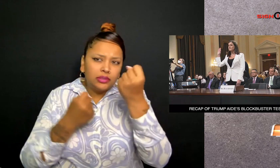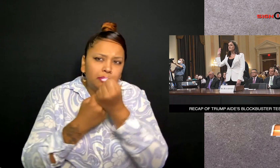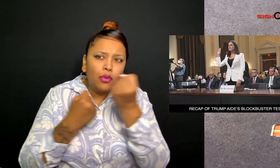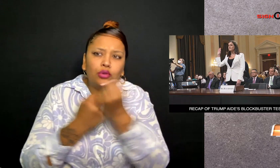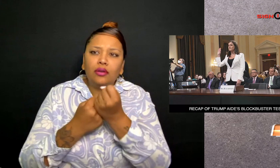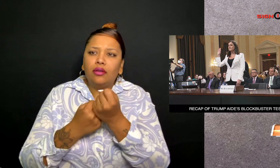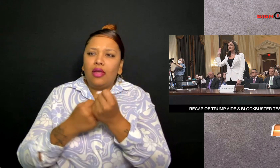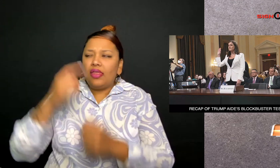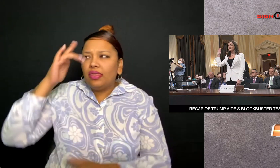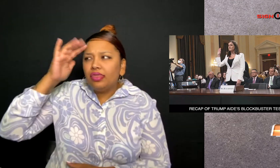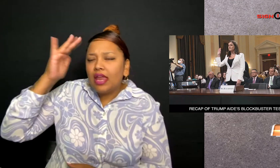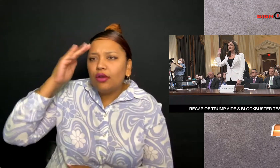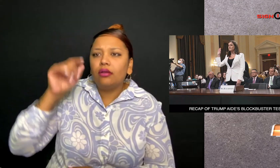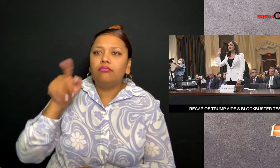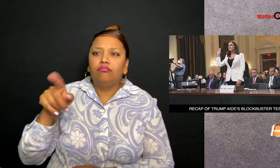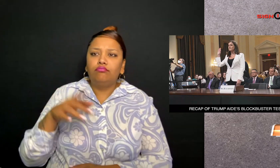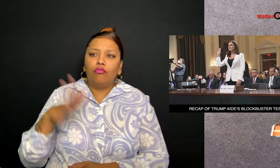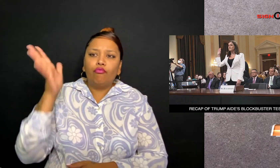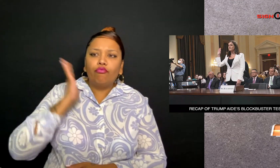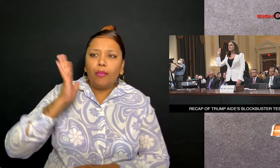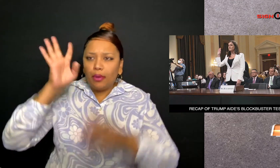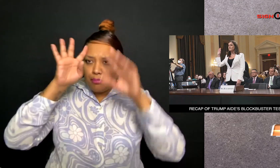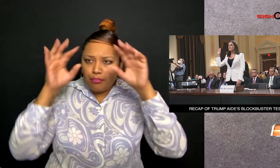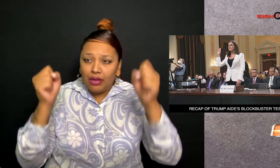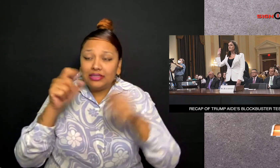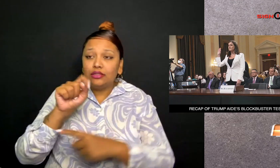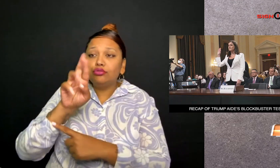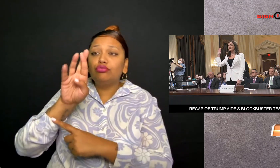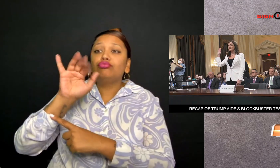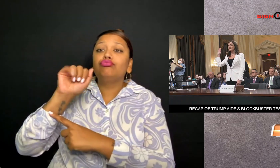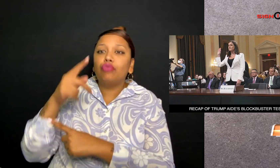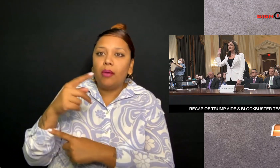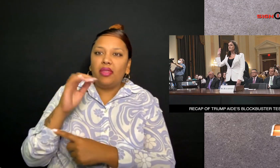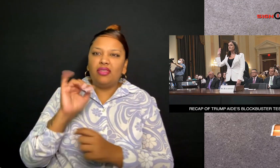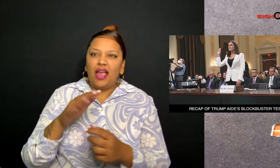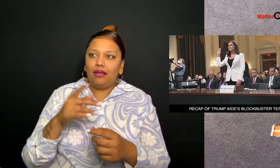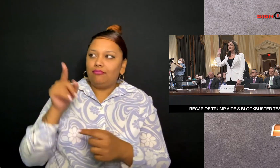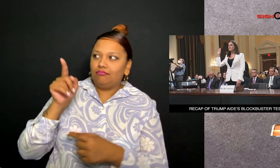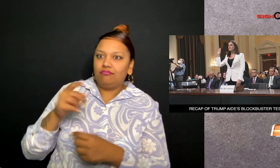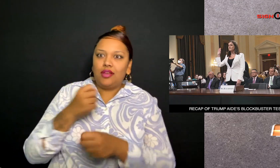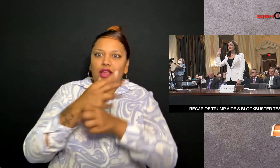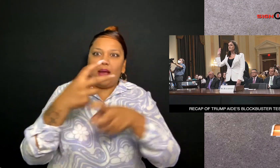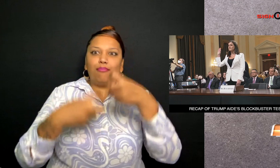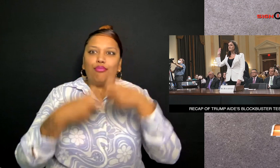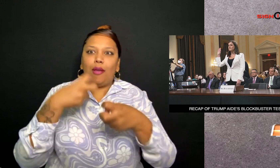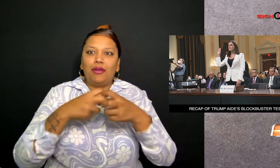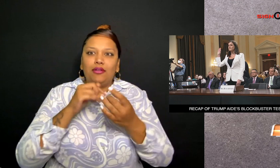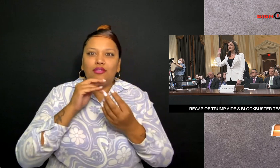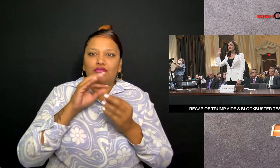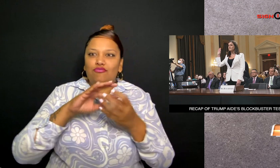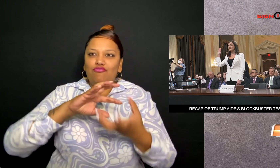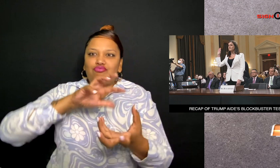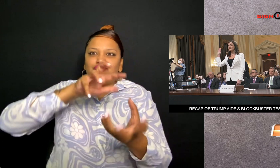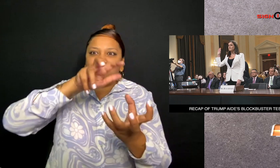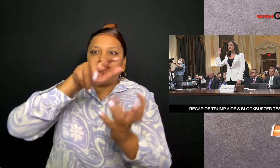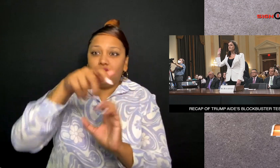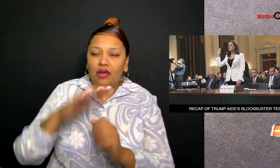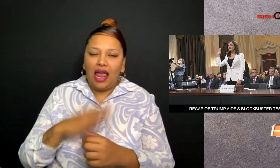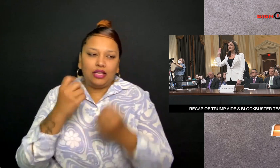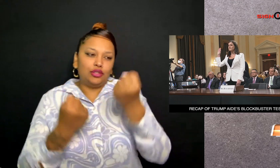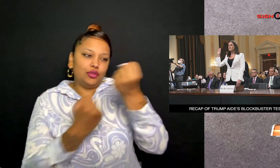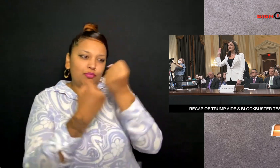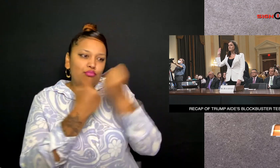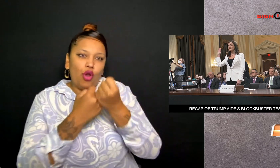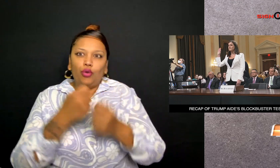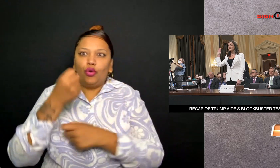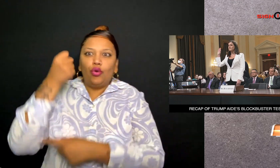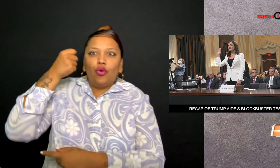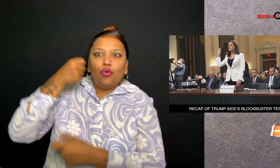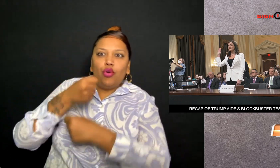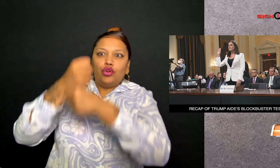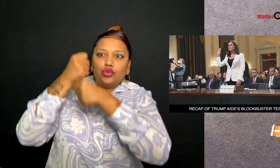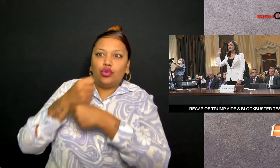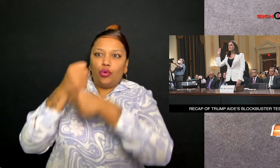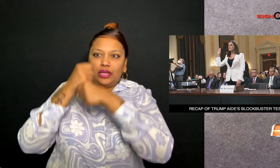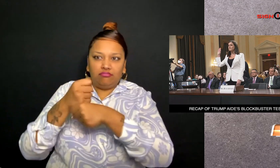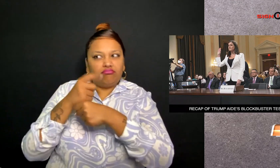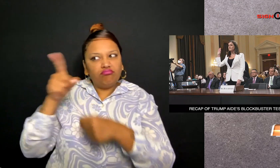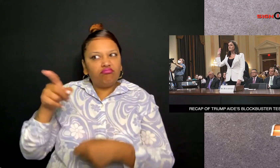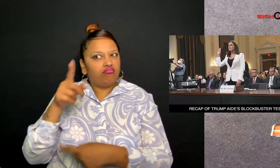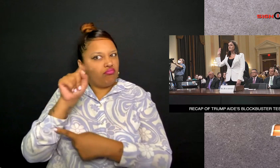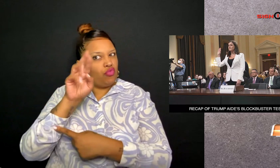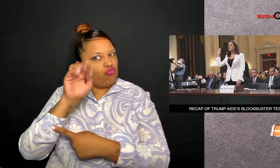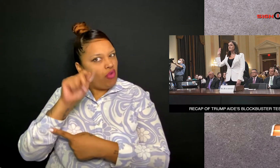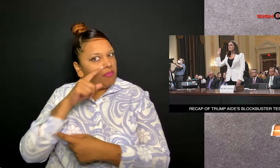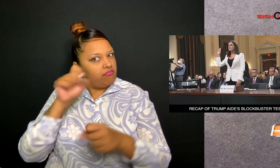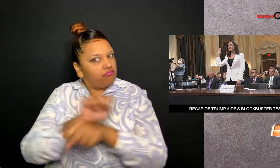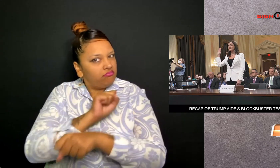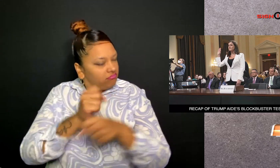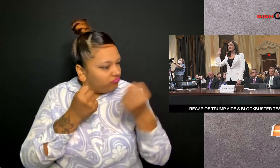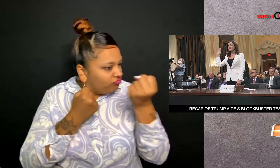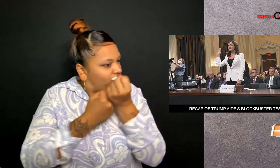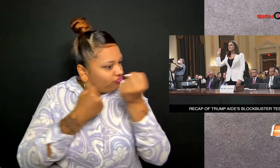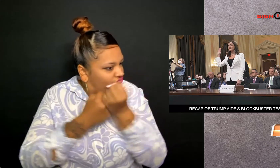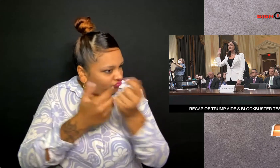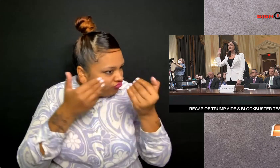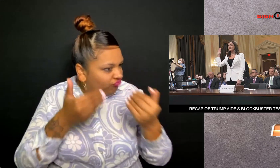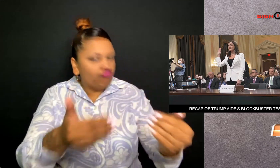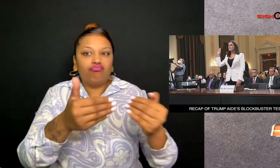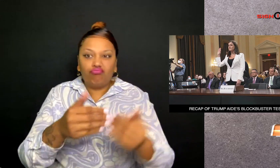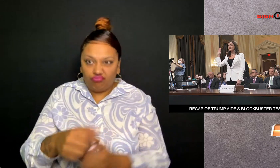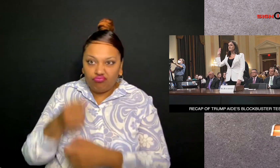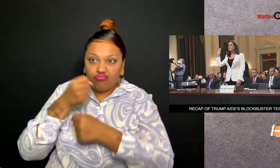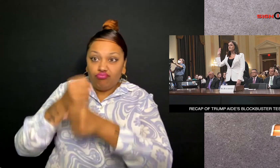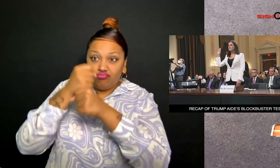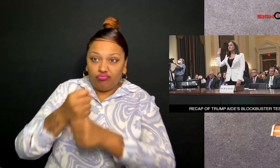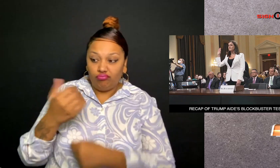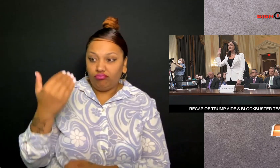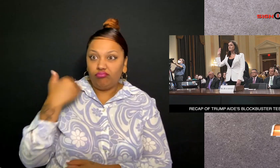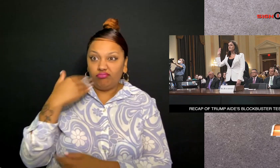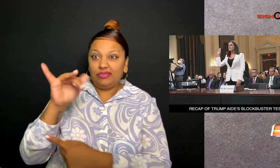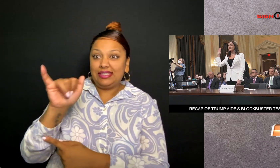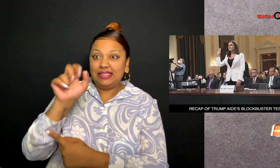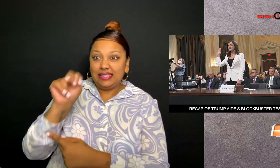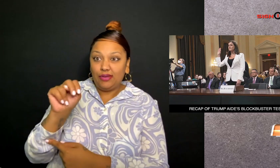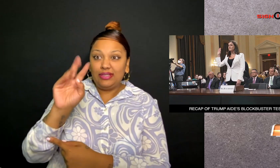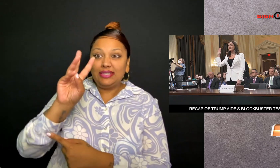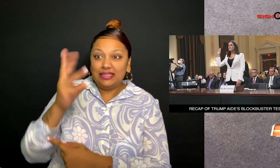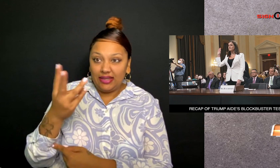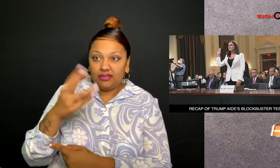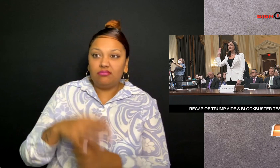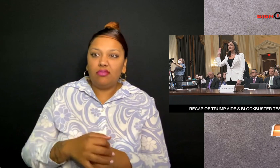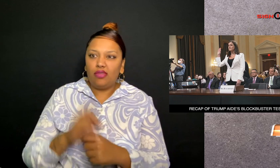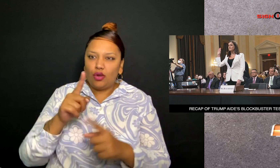the theory that former President Trump stirred up and supported the riot on January 6 it